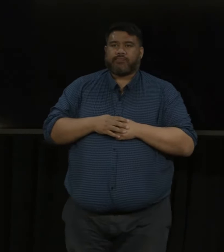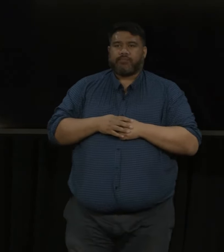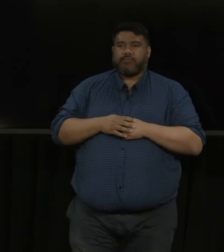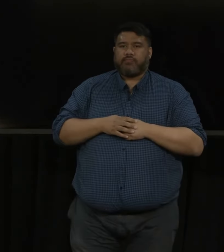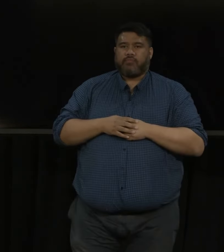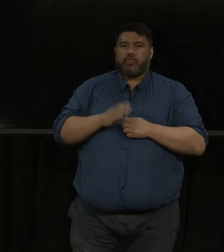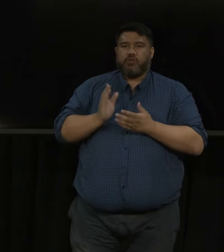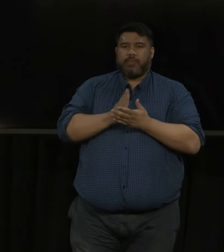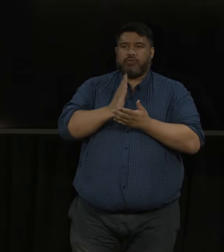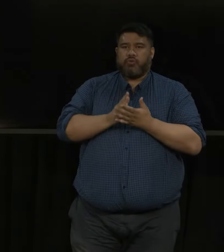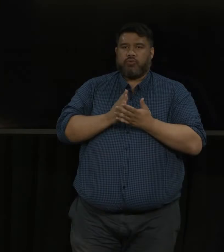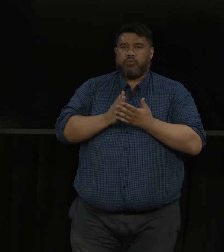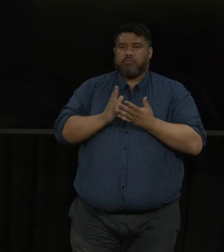you've seen publicly around the